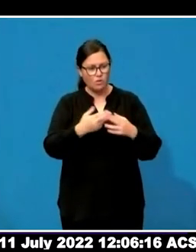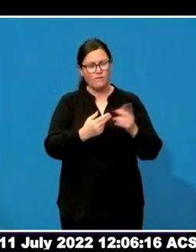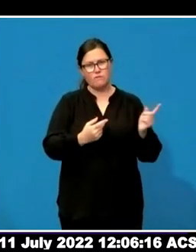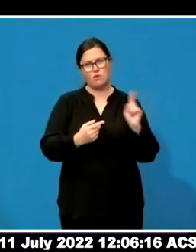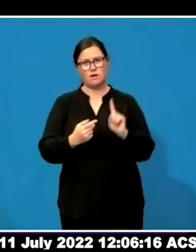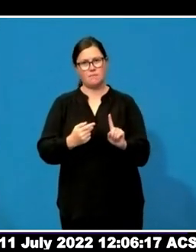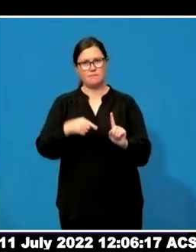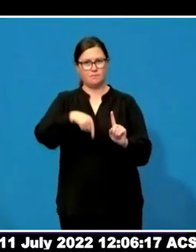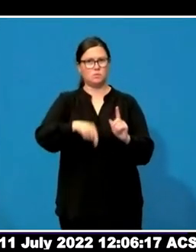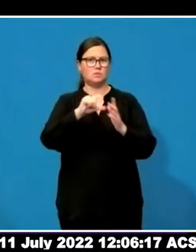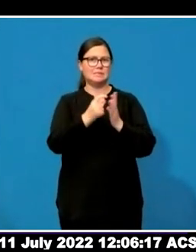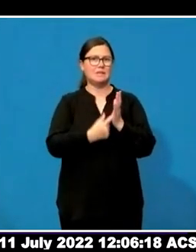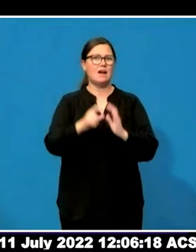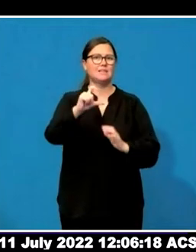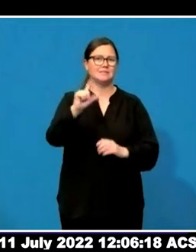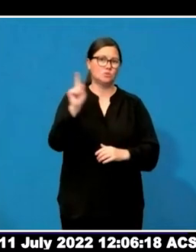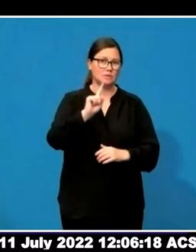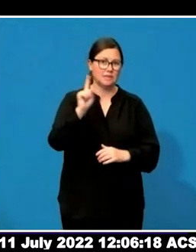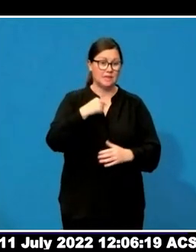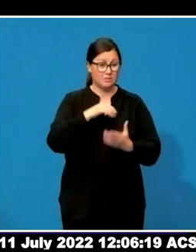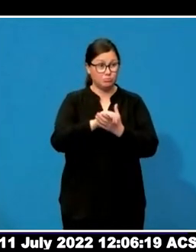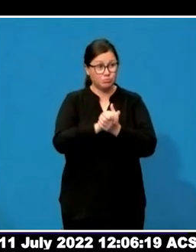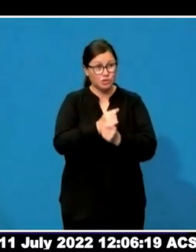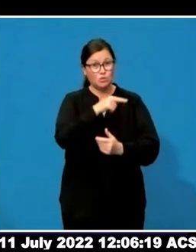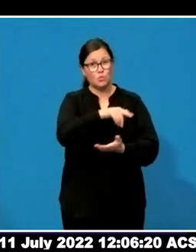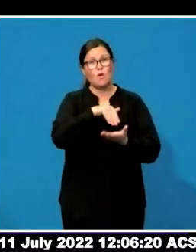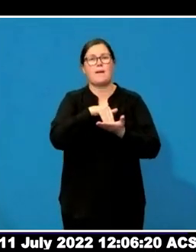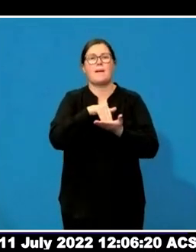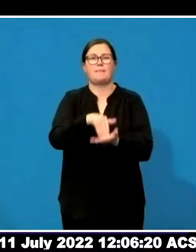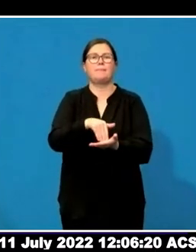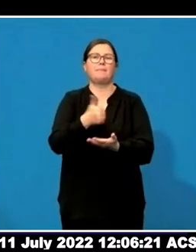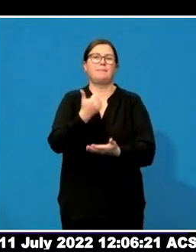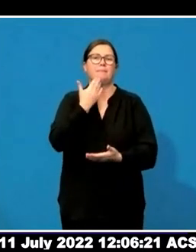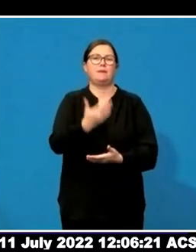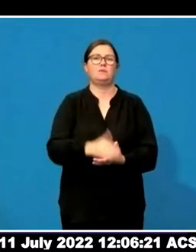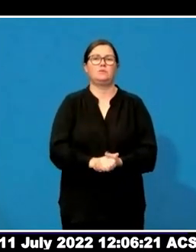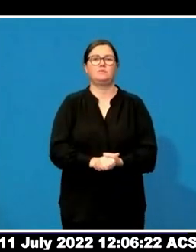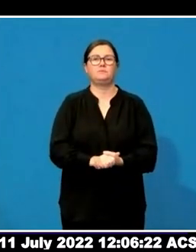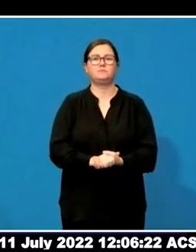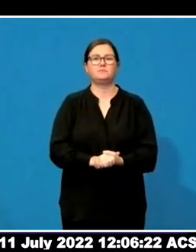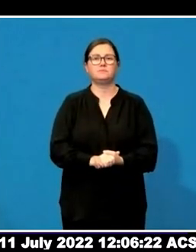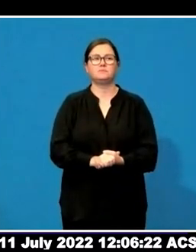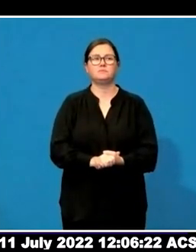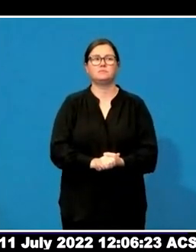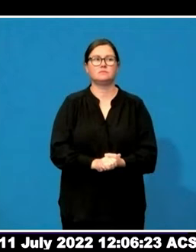We appreciate your help to the Royal Commission as well. So thank you so much. Yes, Ms Tarrago.